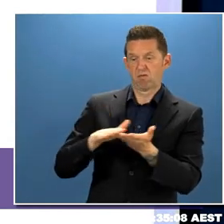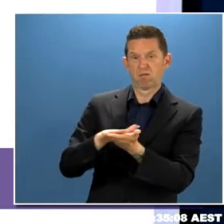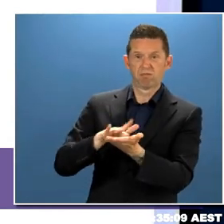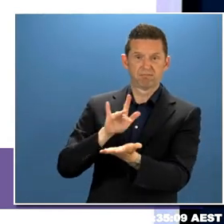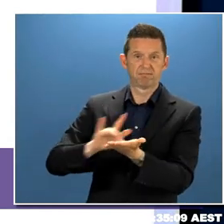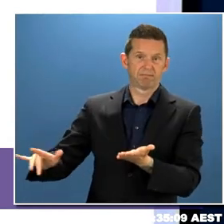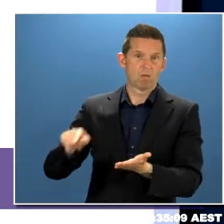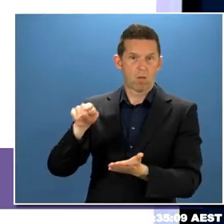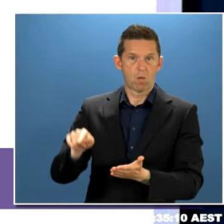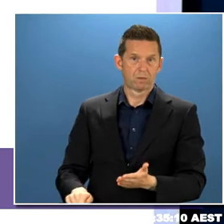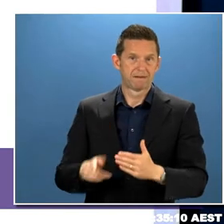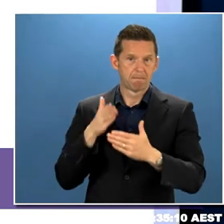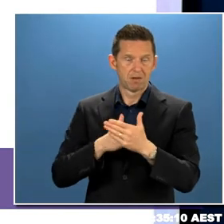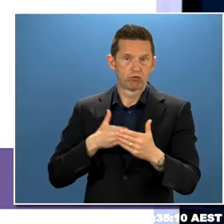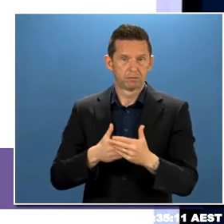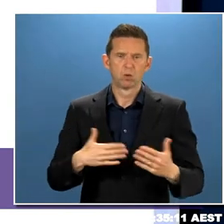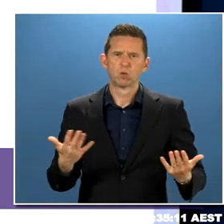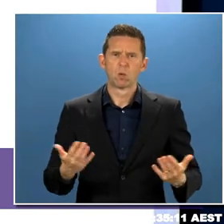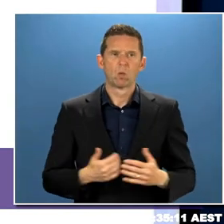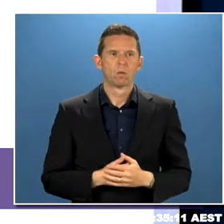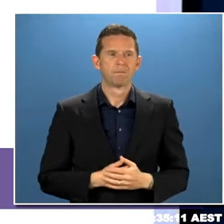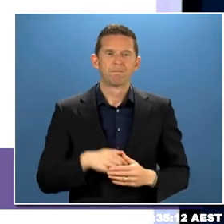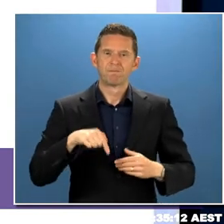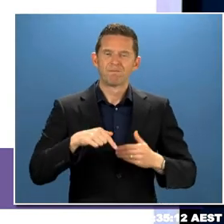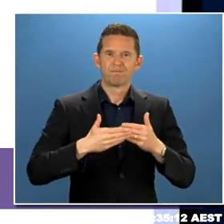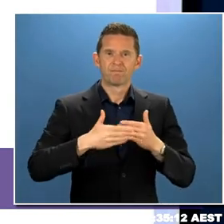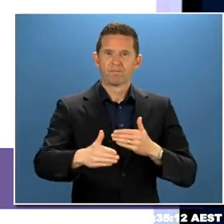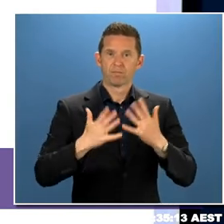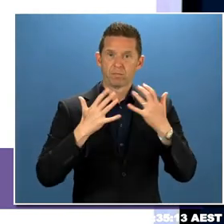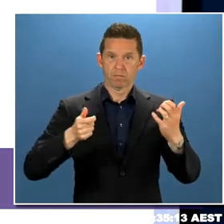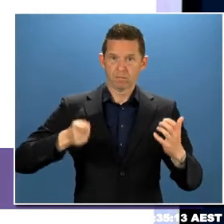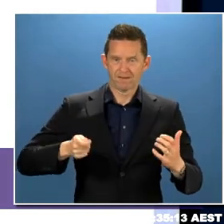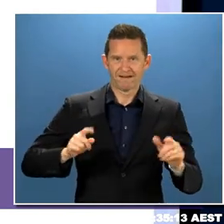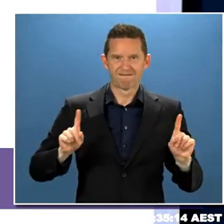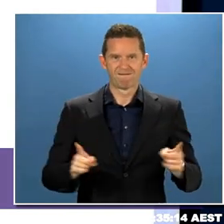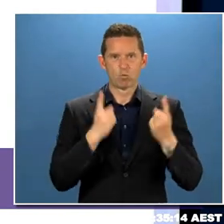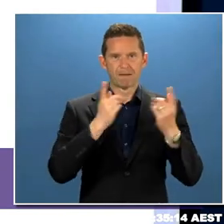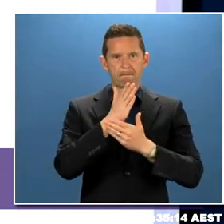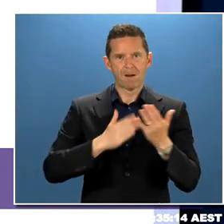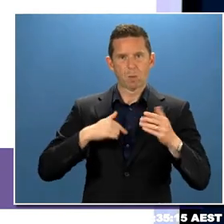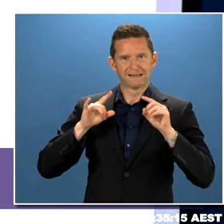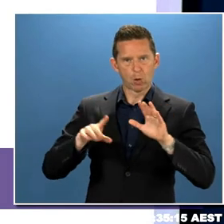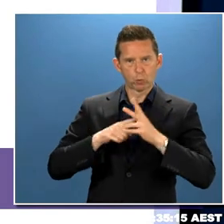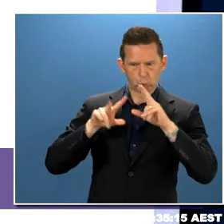This hearing, therefore, has been the first part of our examination into the barriers to open employment